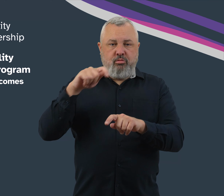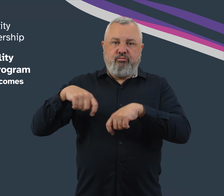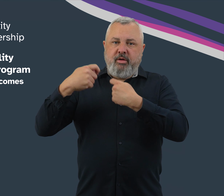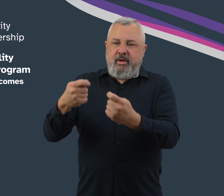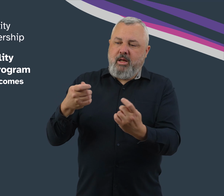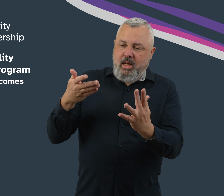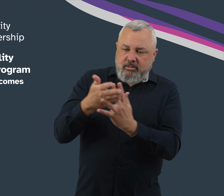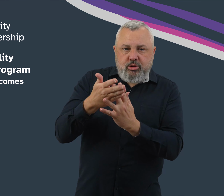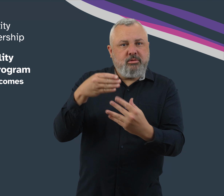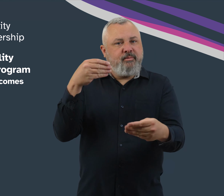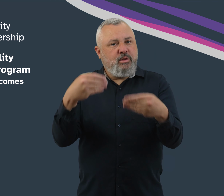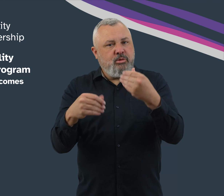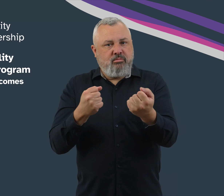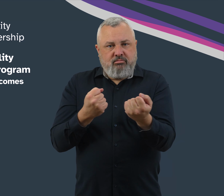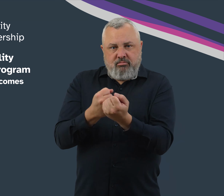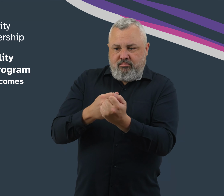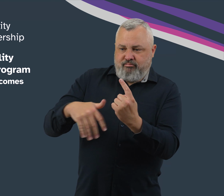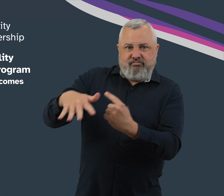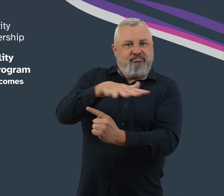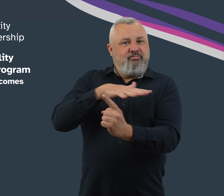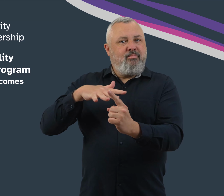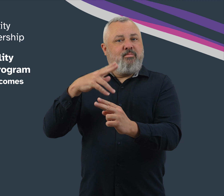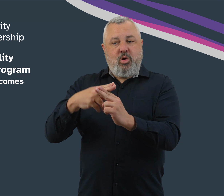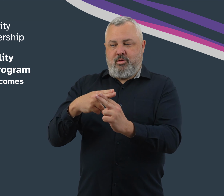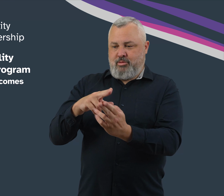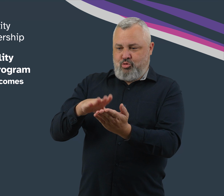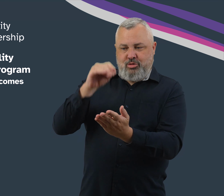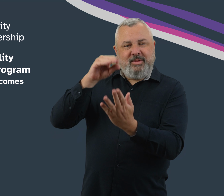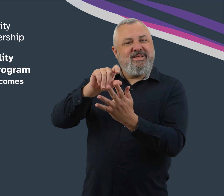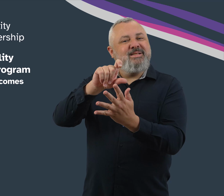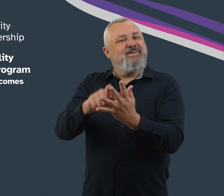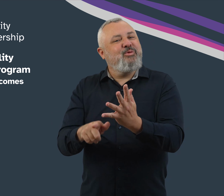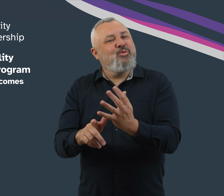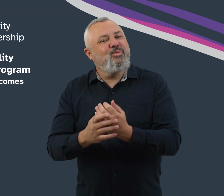provide accessible, flexible and supportive environment for higher degree students with disability,